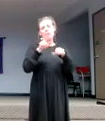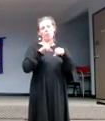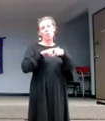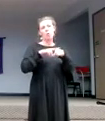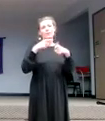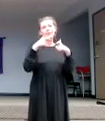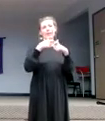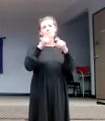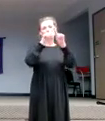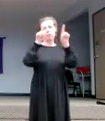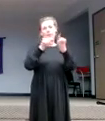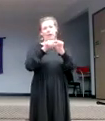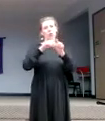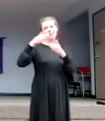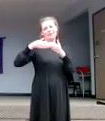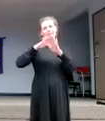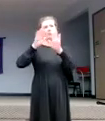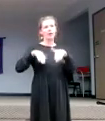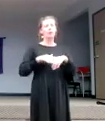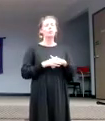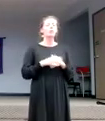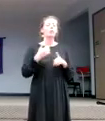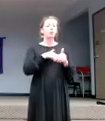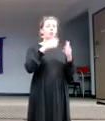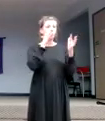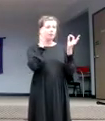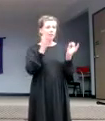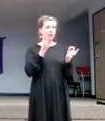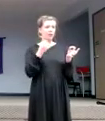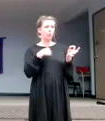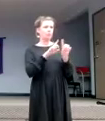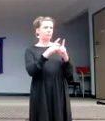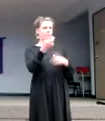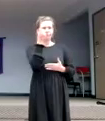control box. What we have elected to do is the district because we understand this is a new